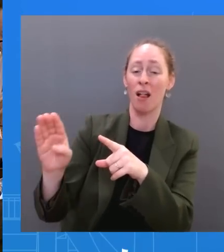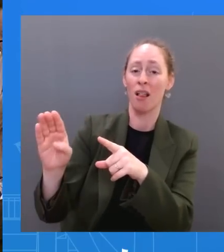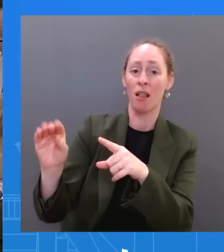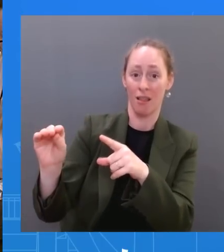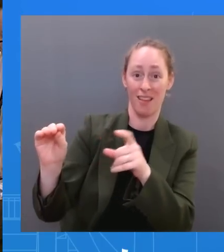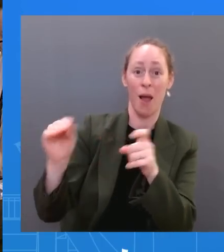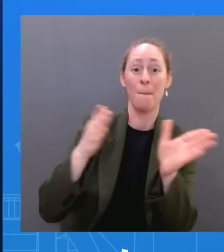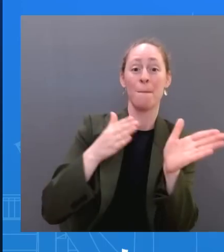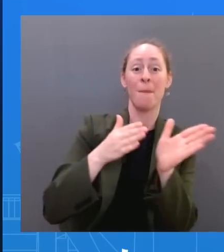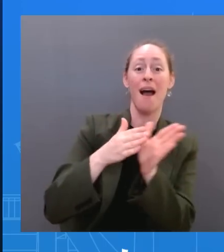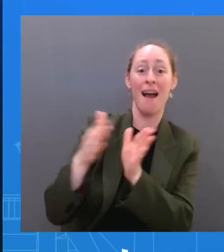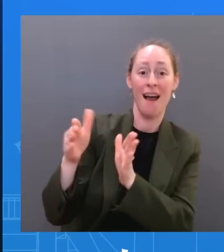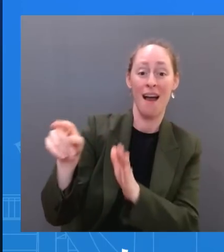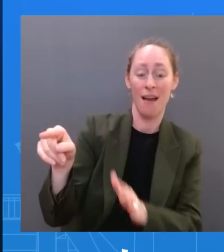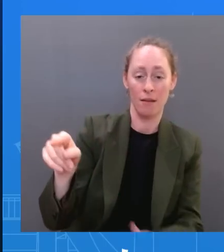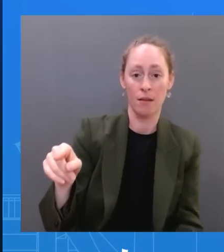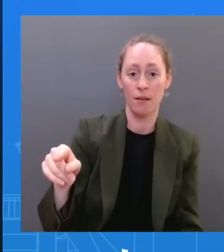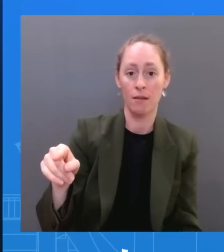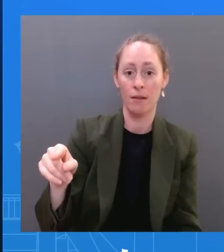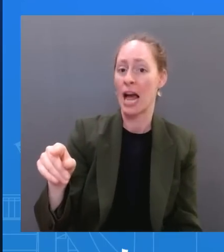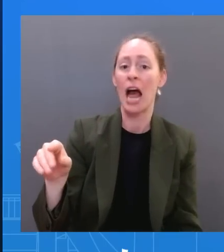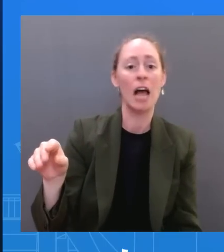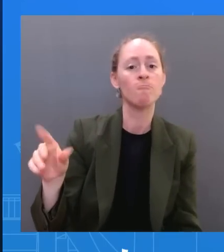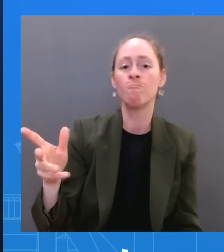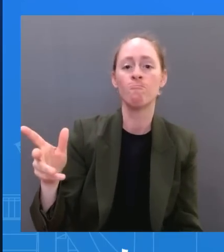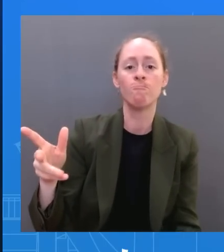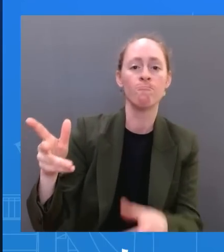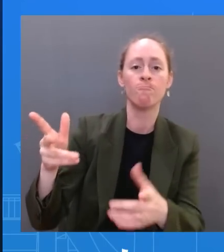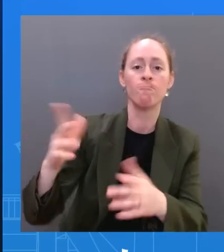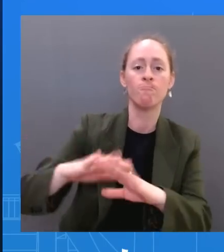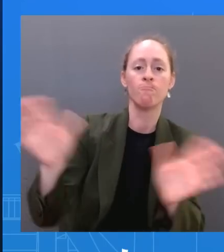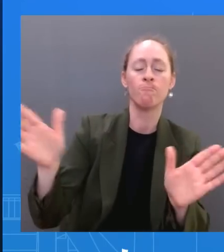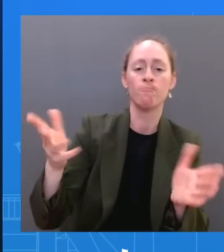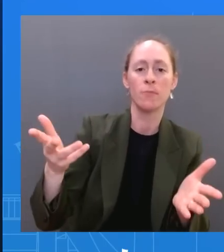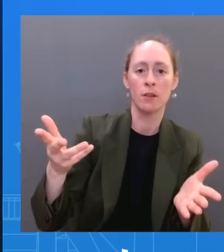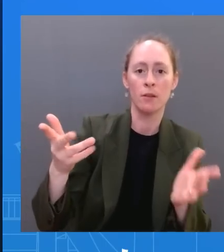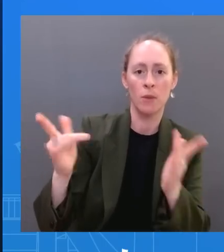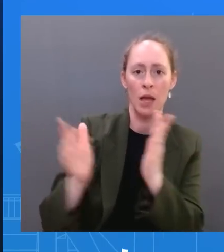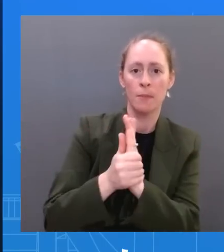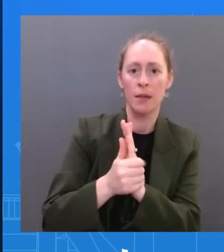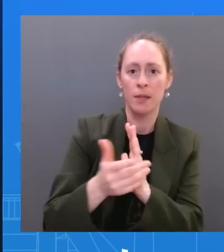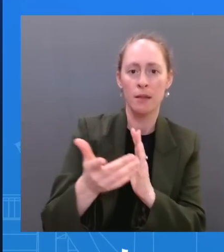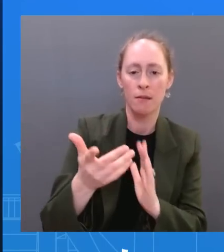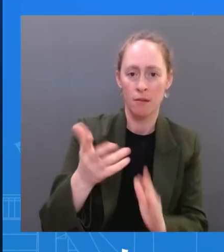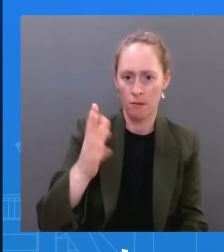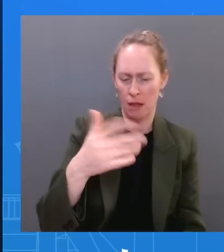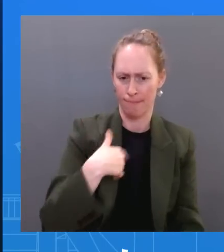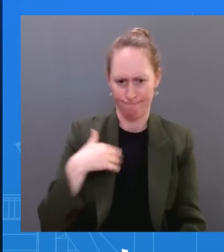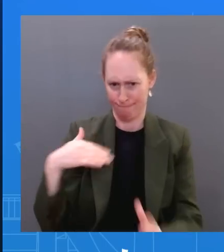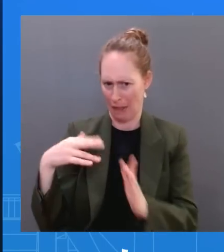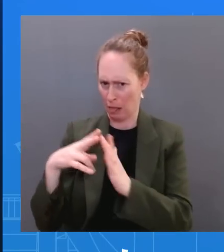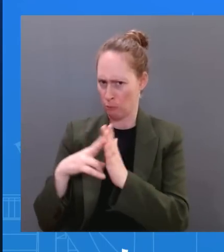Mr. Sullivan: I have not actually seen that amendment, so I'd have to take a look at it before commenting on it. With respect to the question about the purchase of oil,